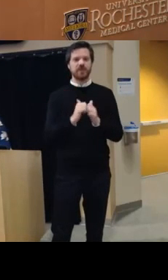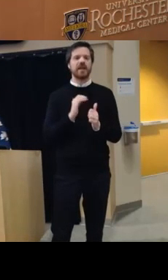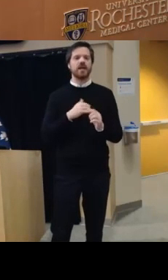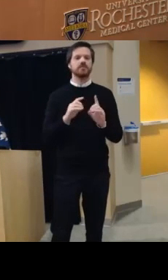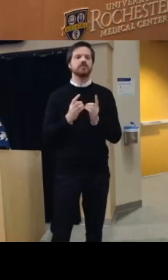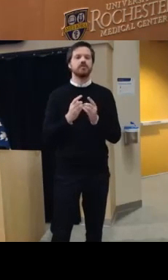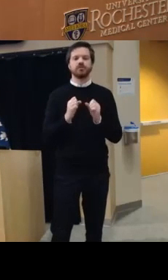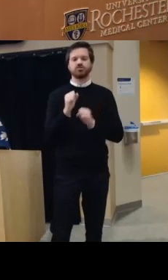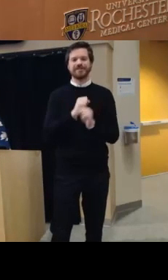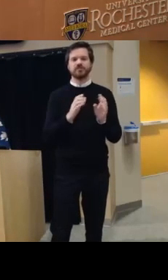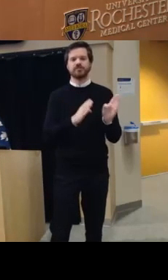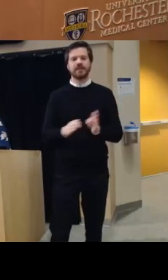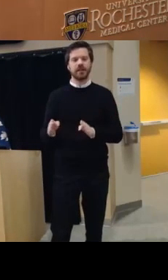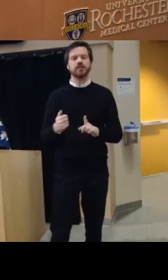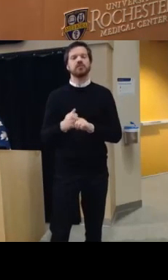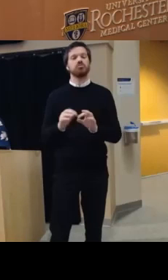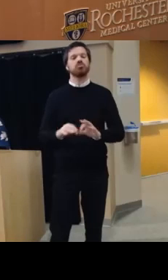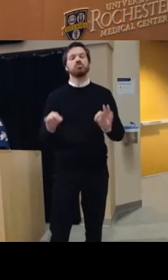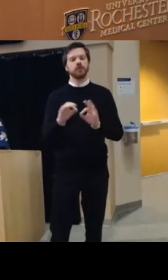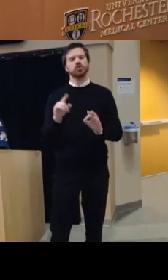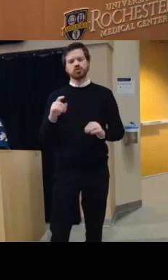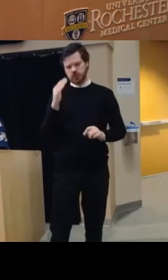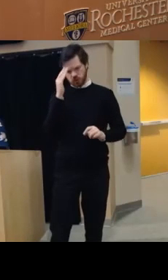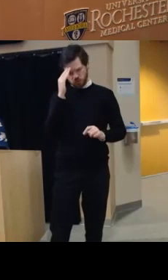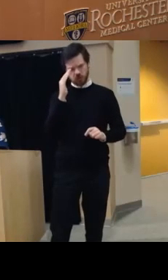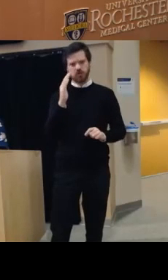strategic plan it's important um and we should be aware of it and make sure that what we're doing is